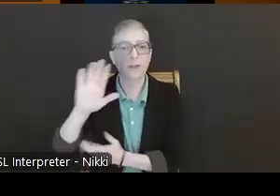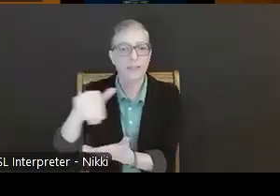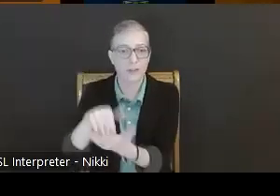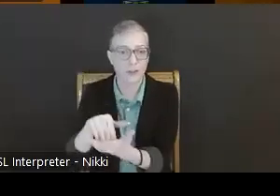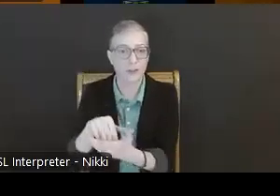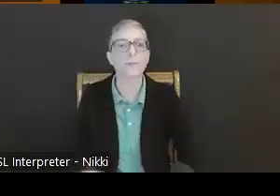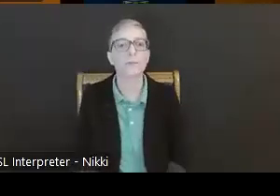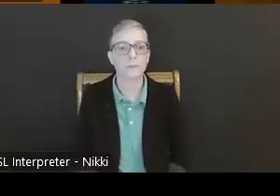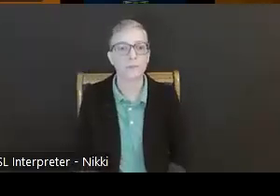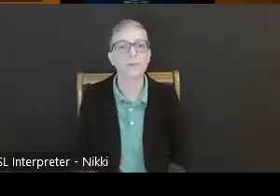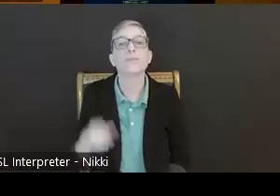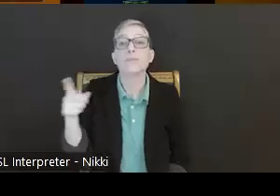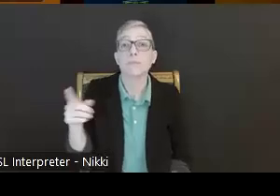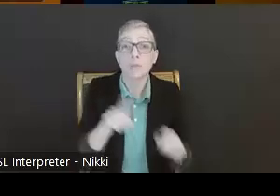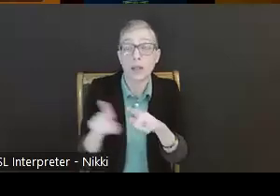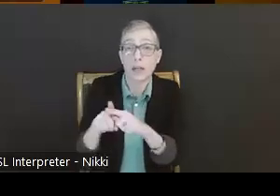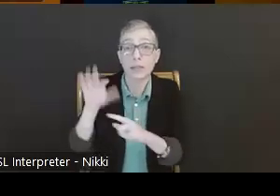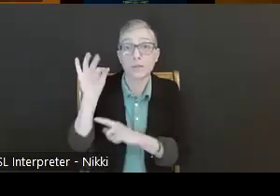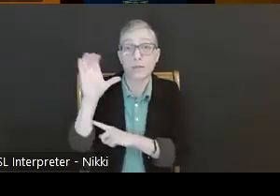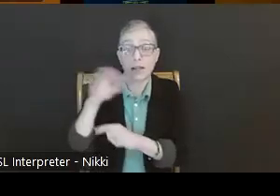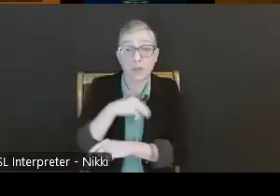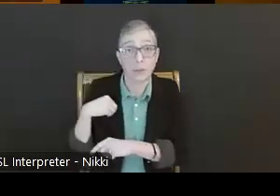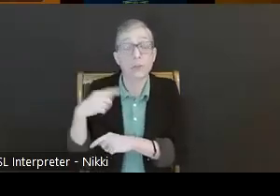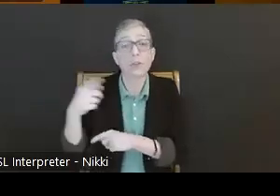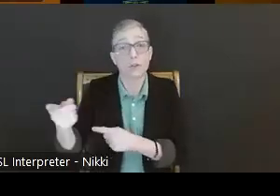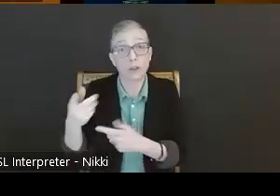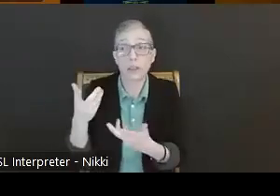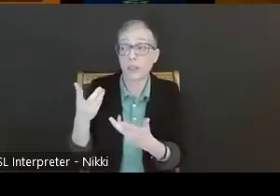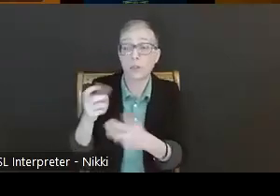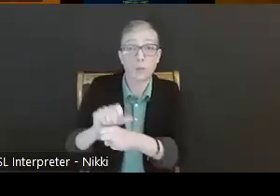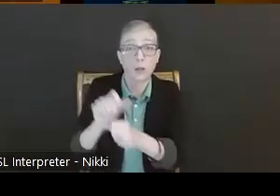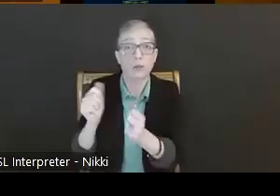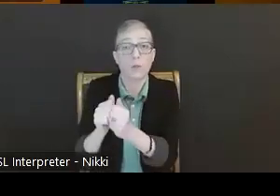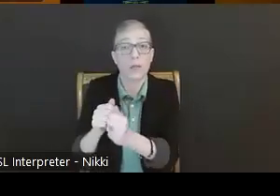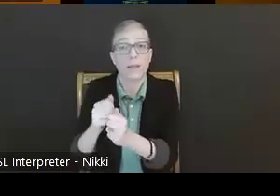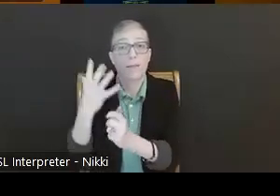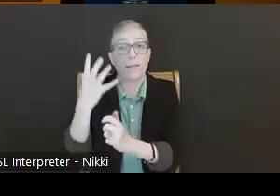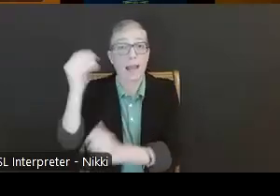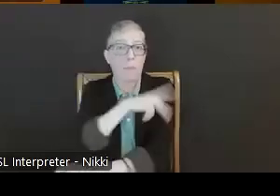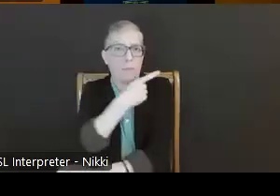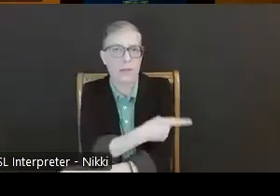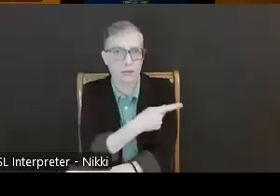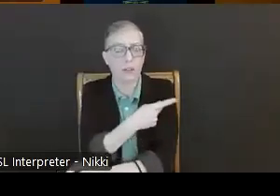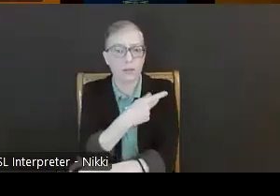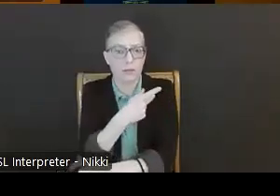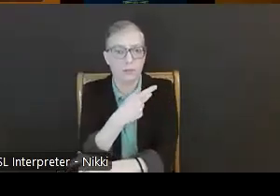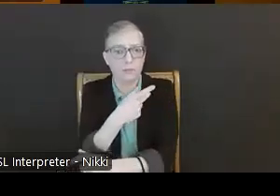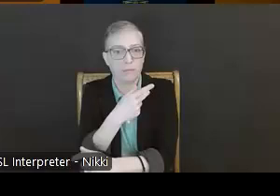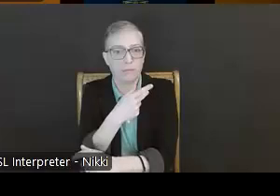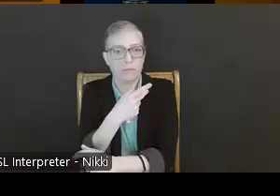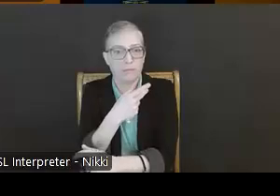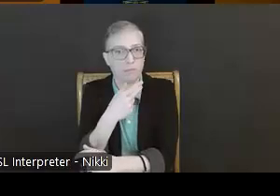um outpatient Psychotherapy in the community um uh and so she's quite an experience clinician